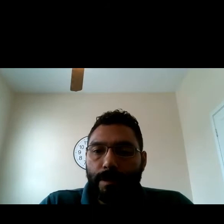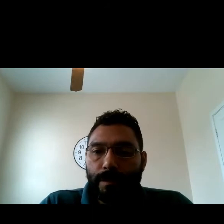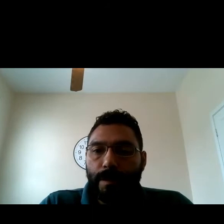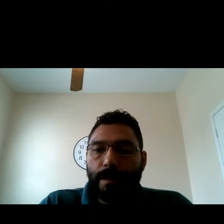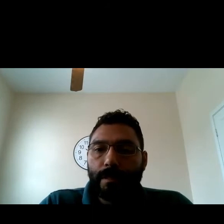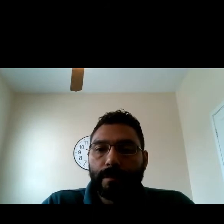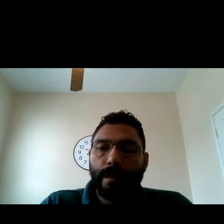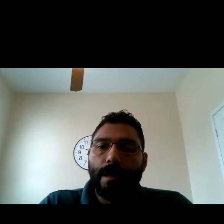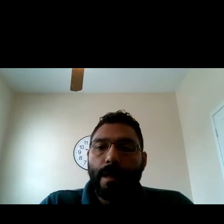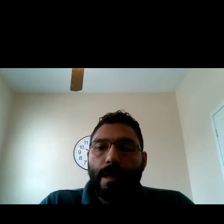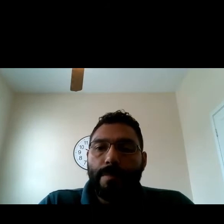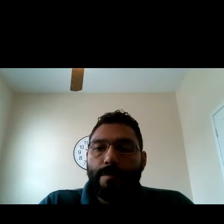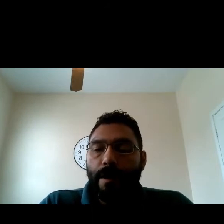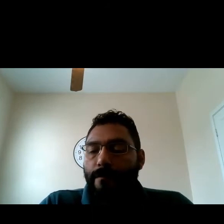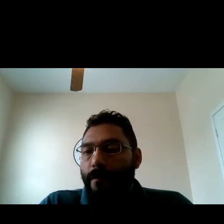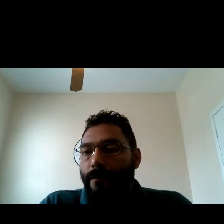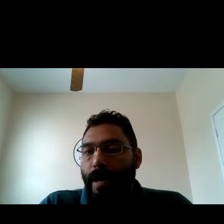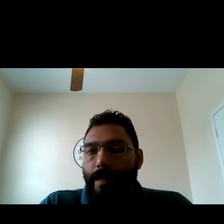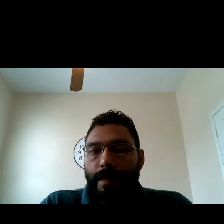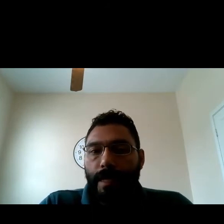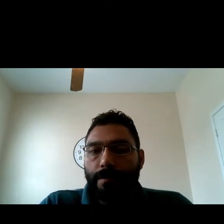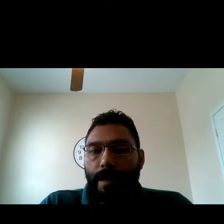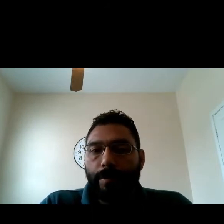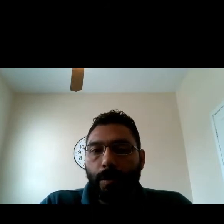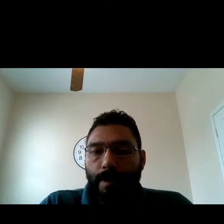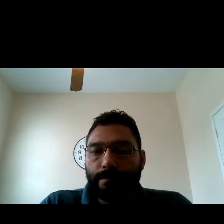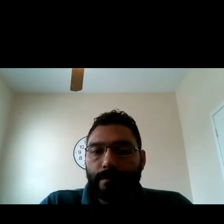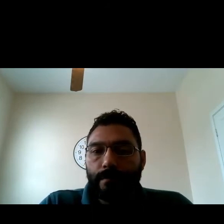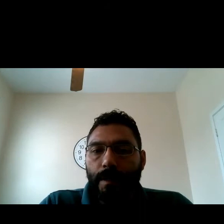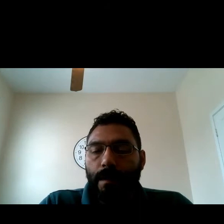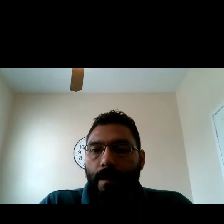with disabilities prepare for fine and keep employment,